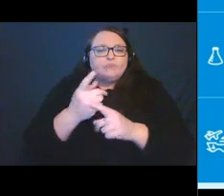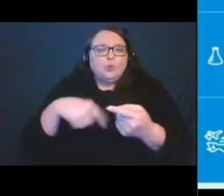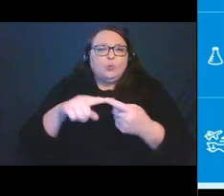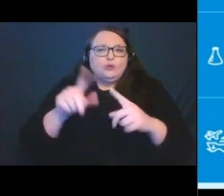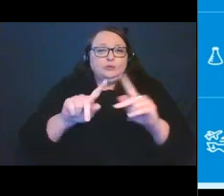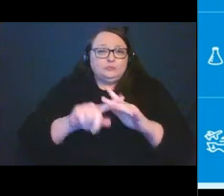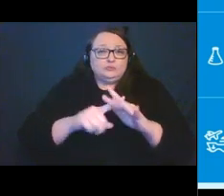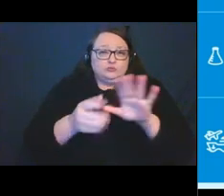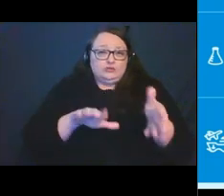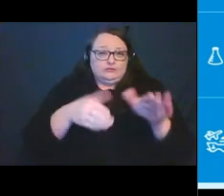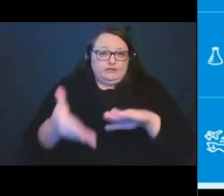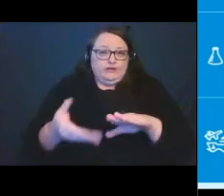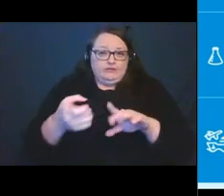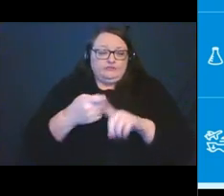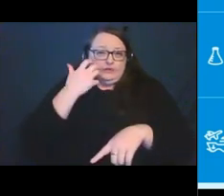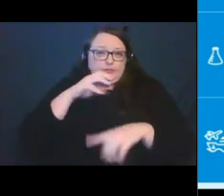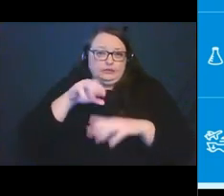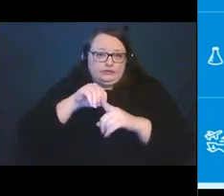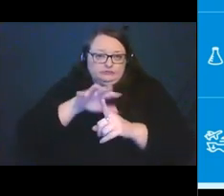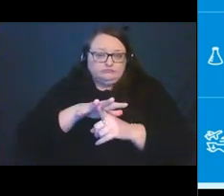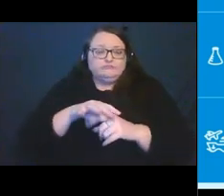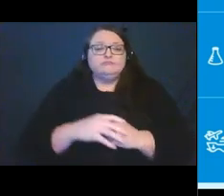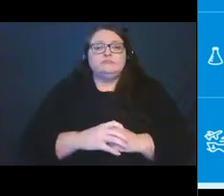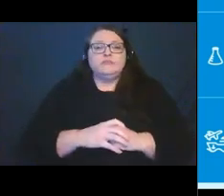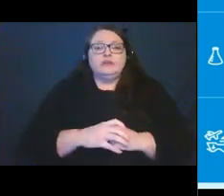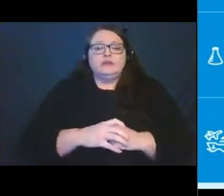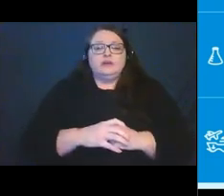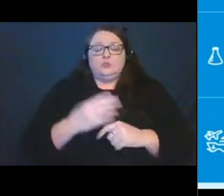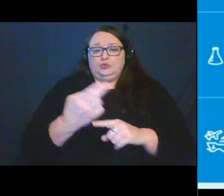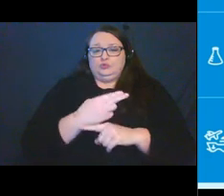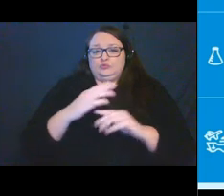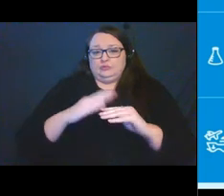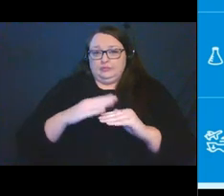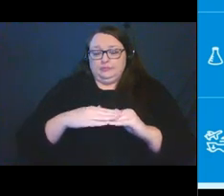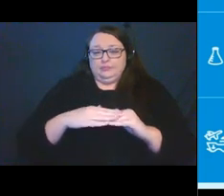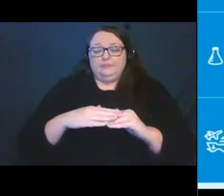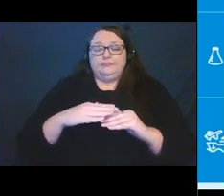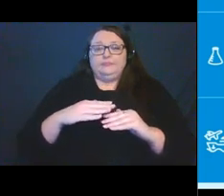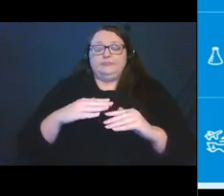minimum mortality temperature, which was discussed earlier. For non-urban areas, where populations